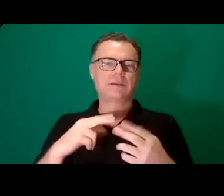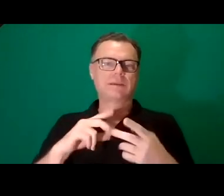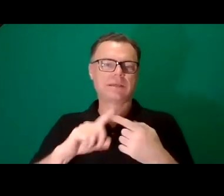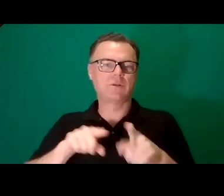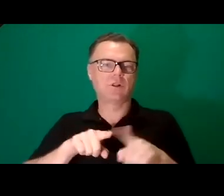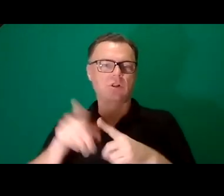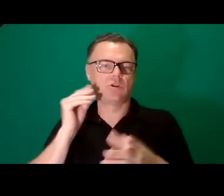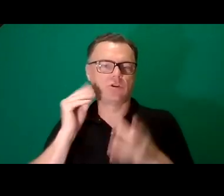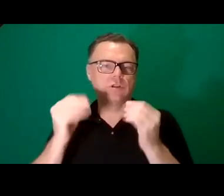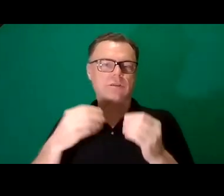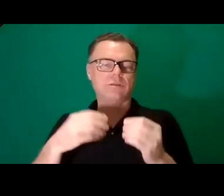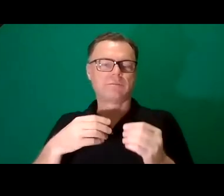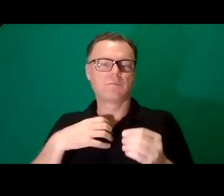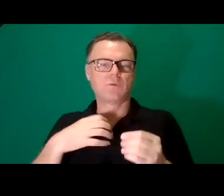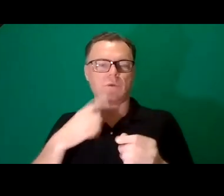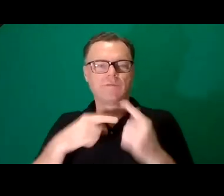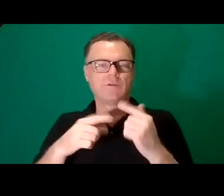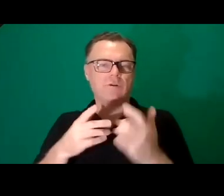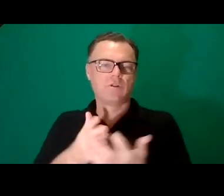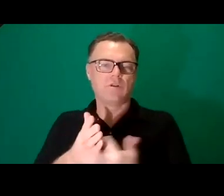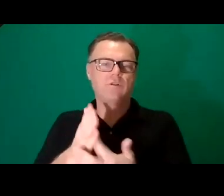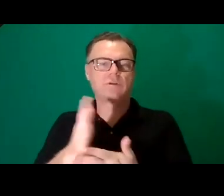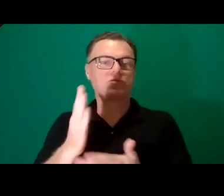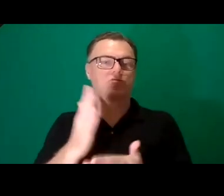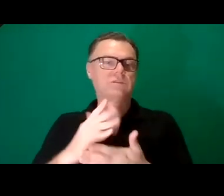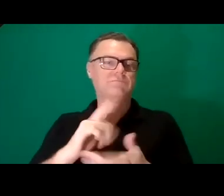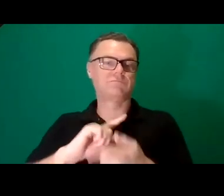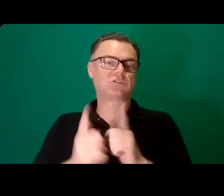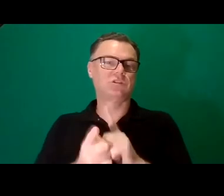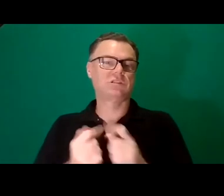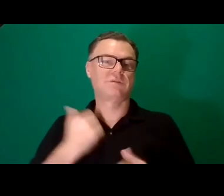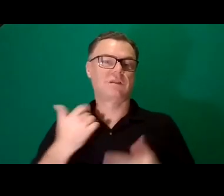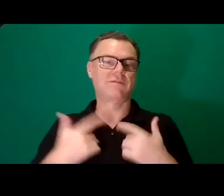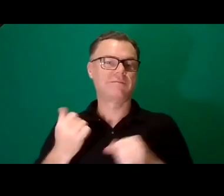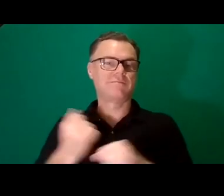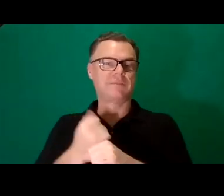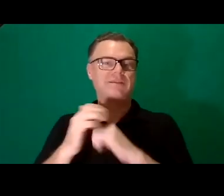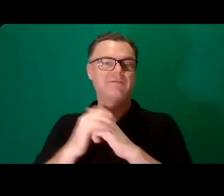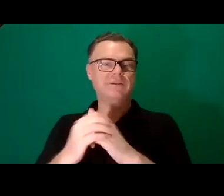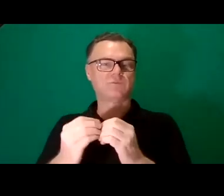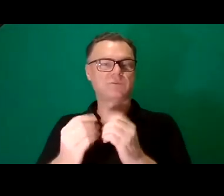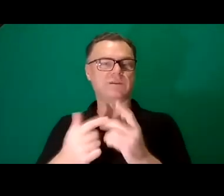the way because it's absolutely changed my life making friends with deaf people.